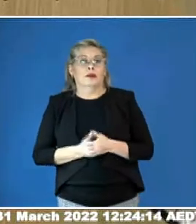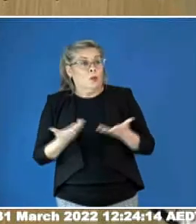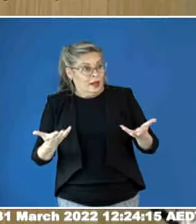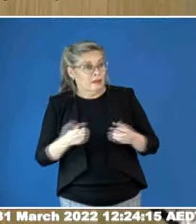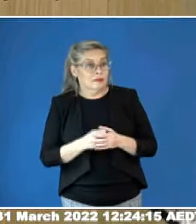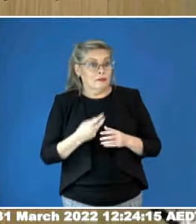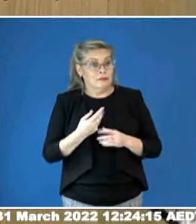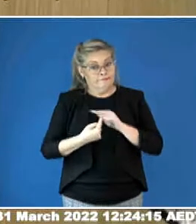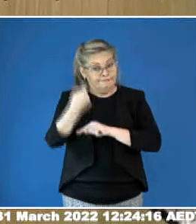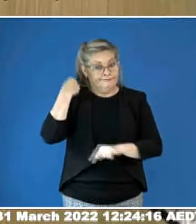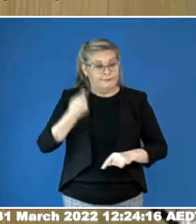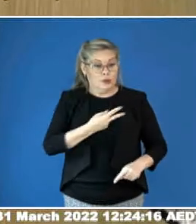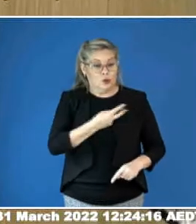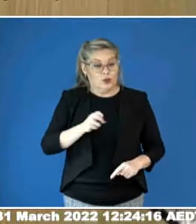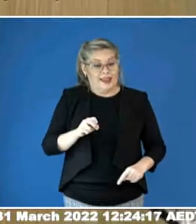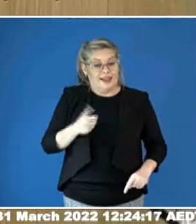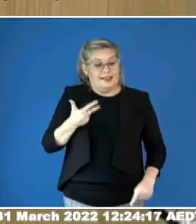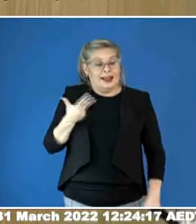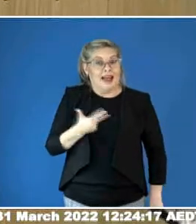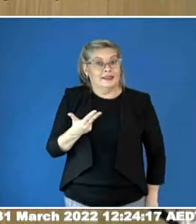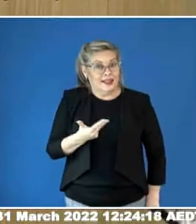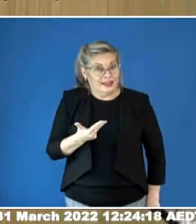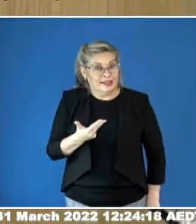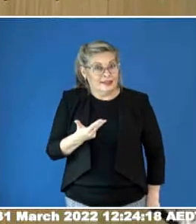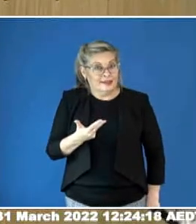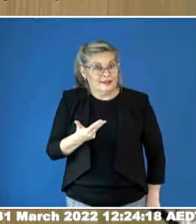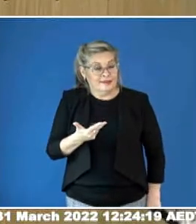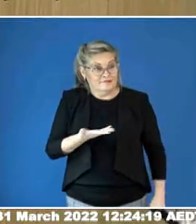Then we will go to 2020 and then we will come to the hearing. As at 2018?